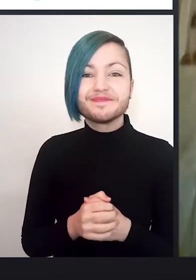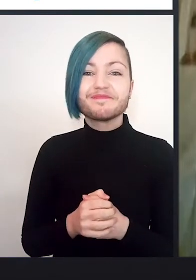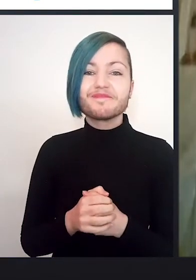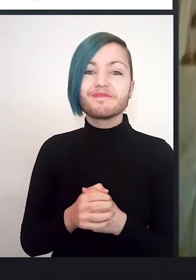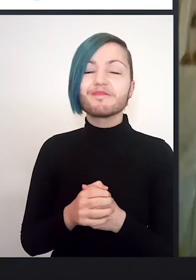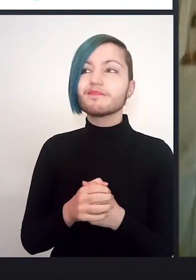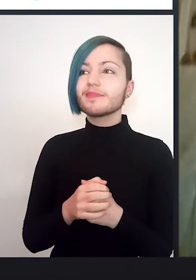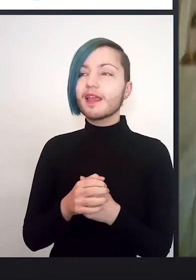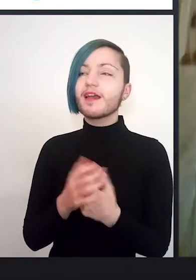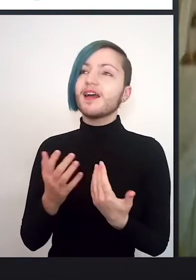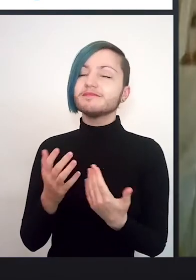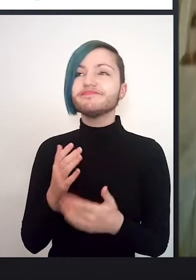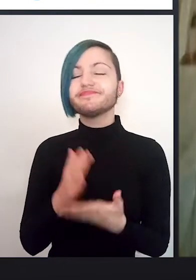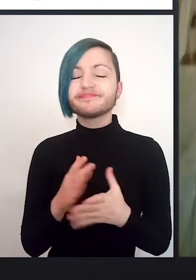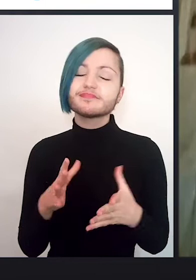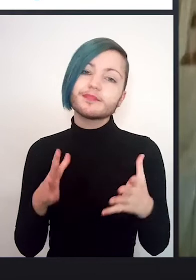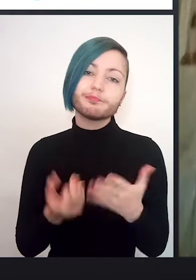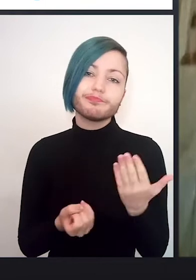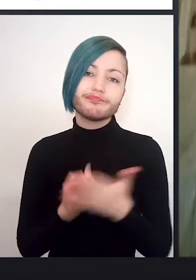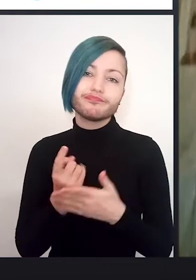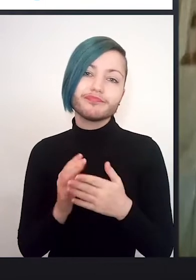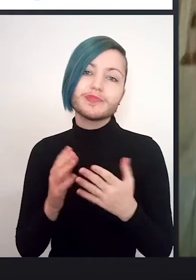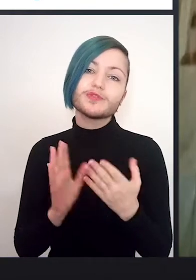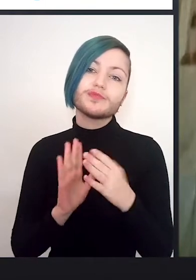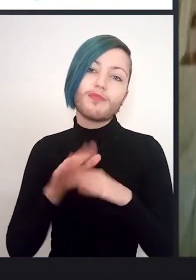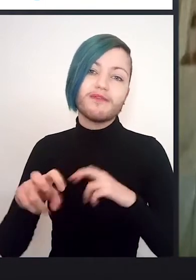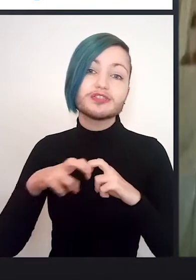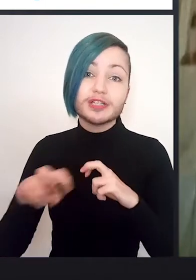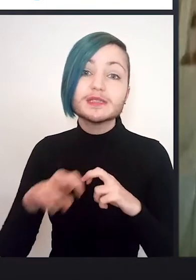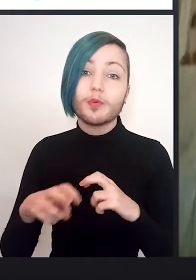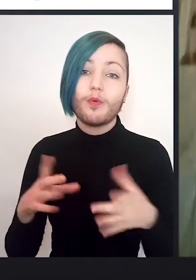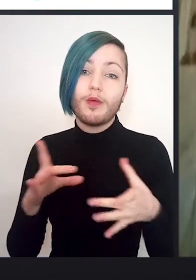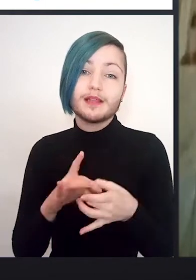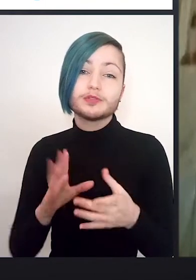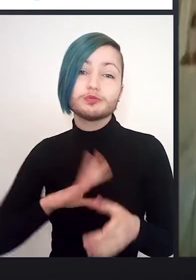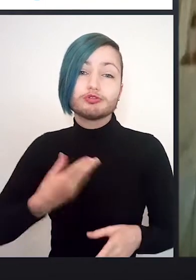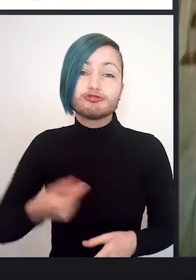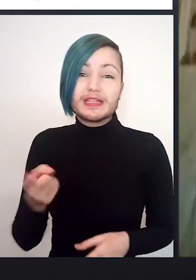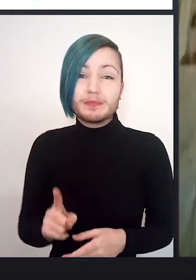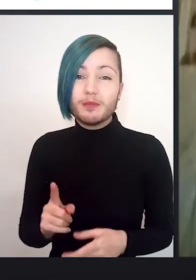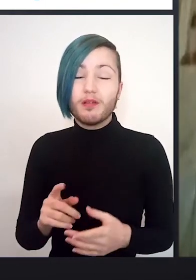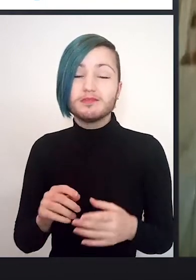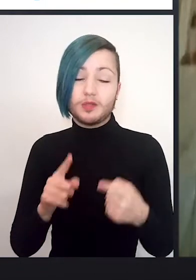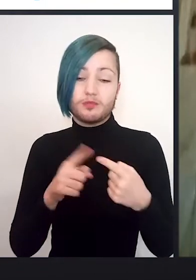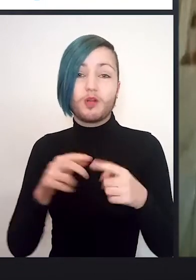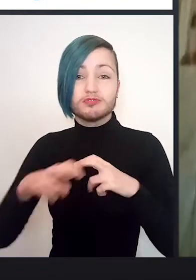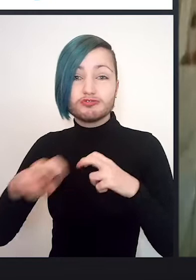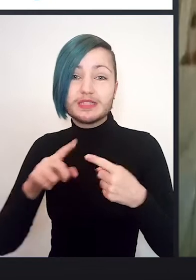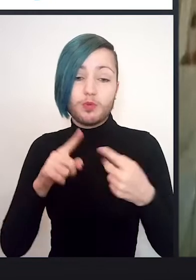It is a problem transport generally with trans people getting time off work or not having the